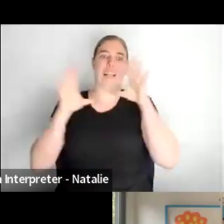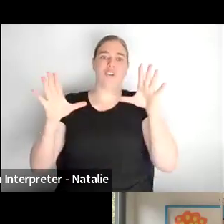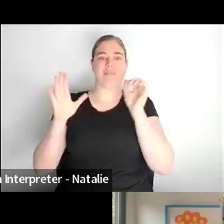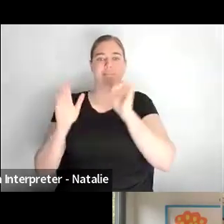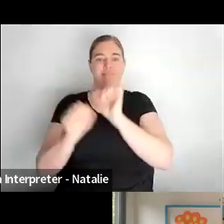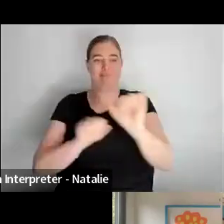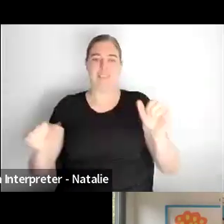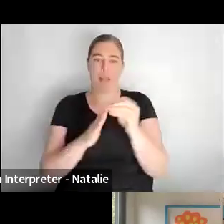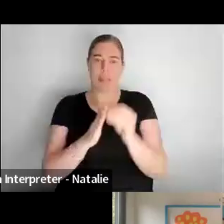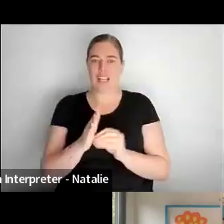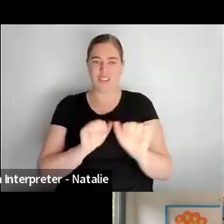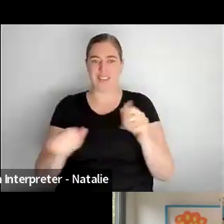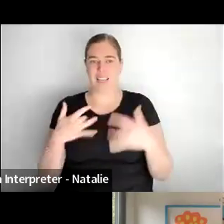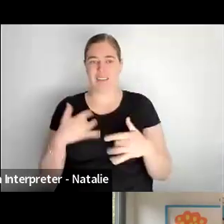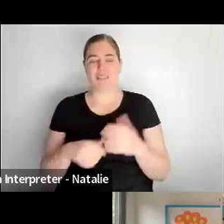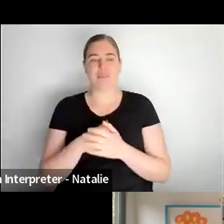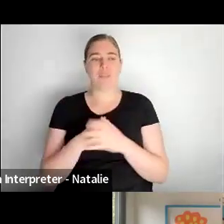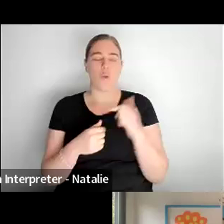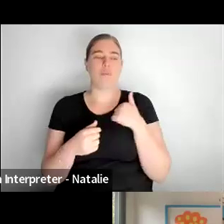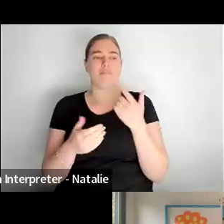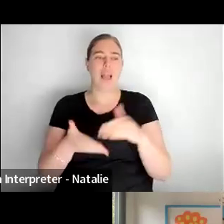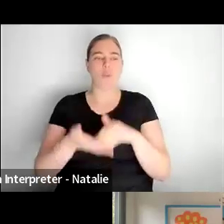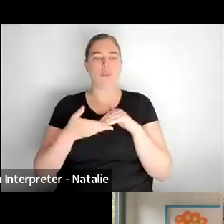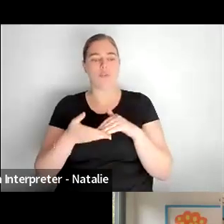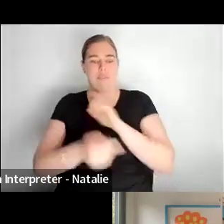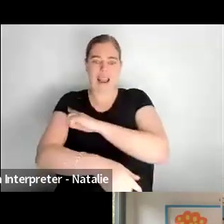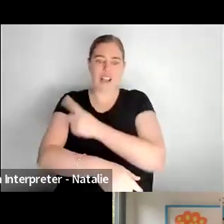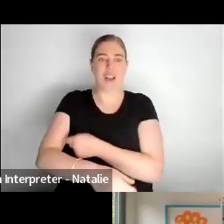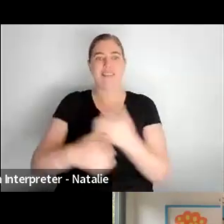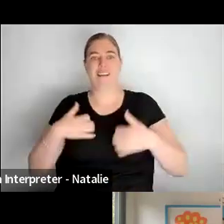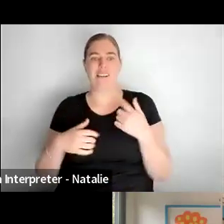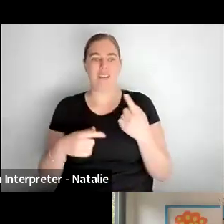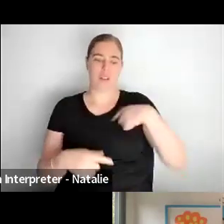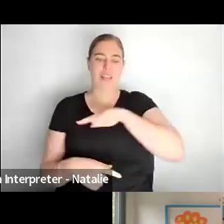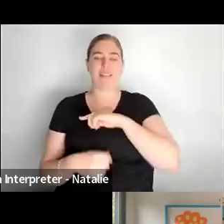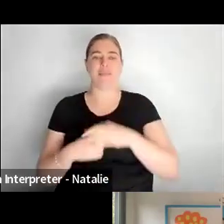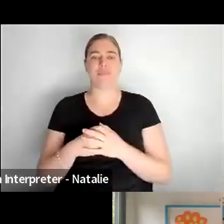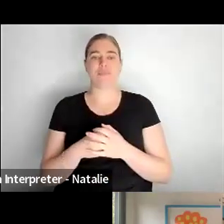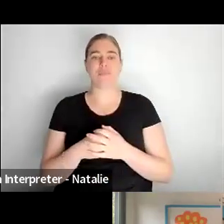really helps to energise everybody, I think. >> That's a really good pickup as well. It's